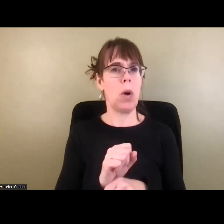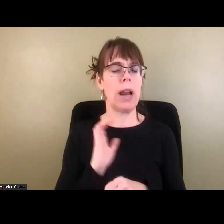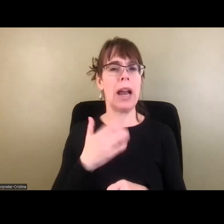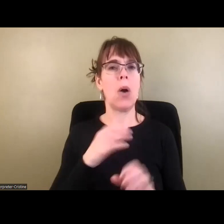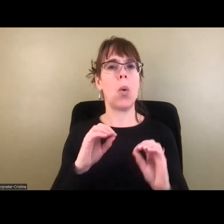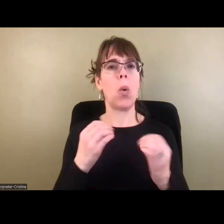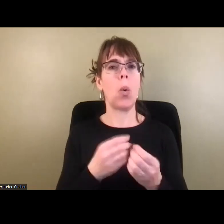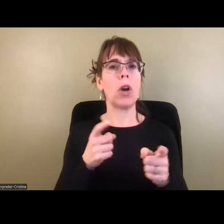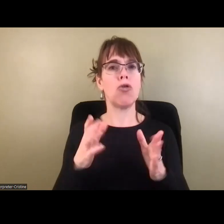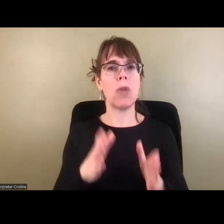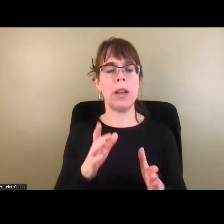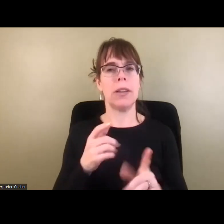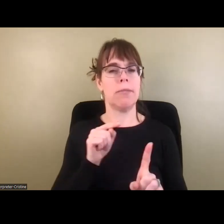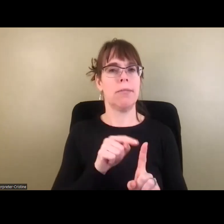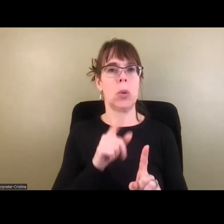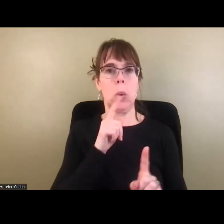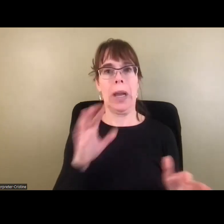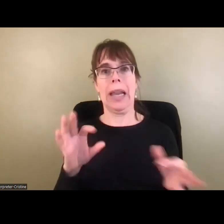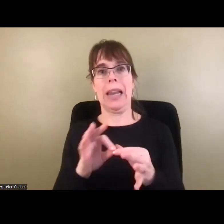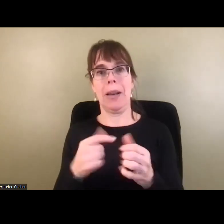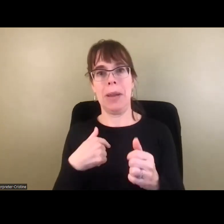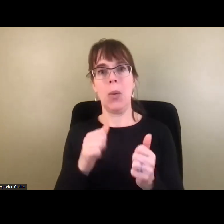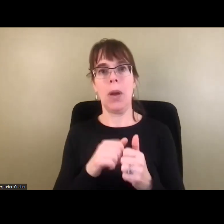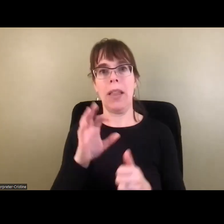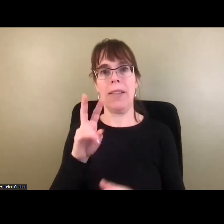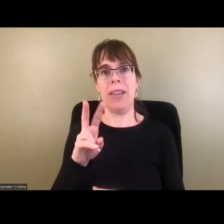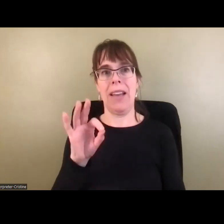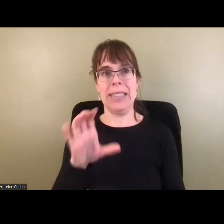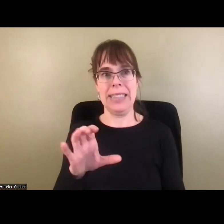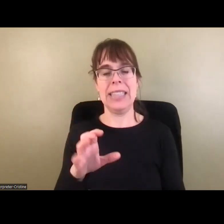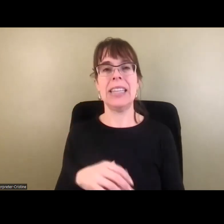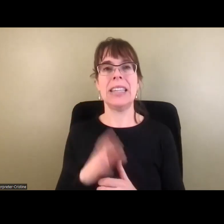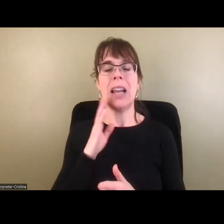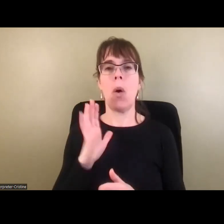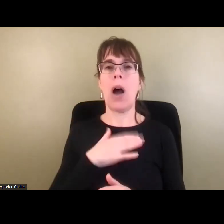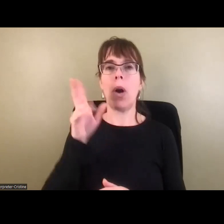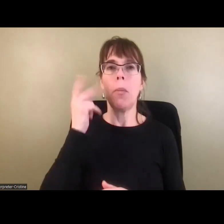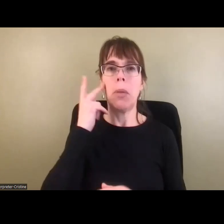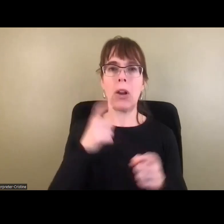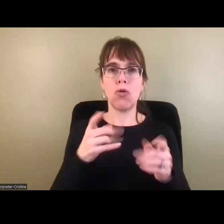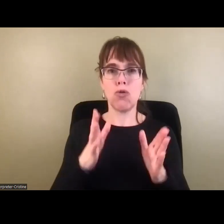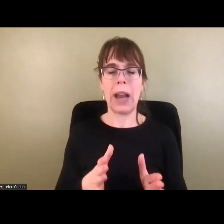director has the one who connected me to VFC. And I know our political director has worked